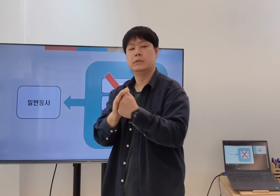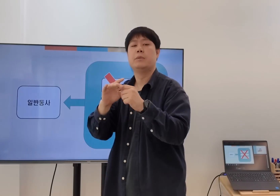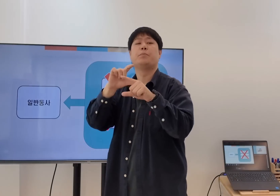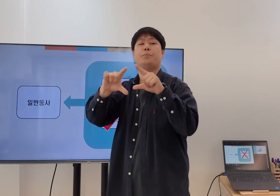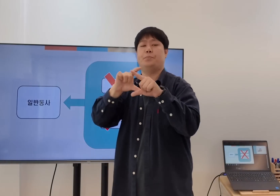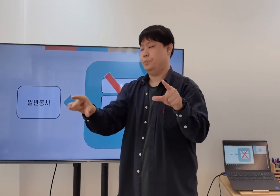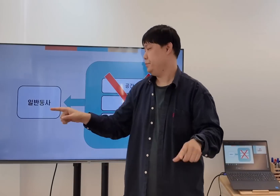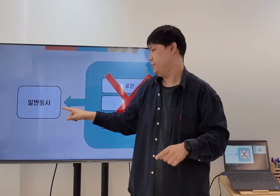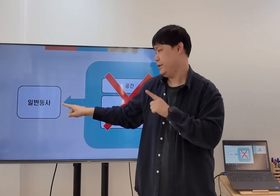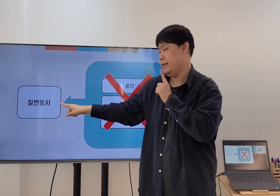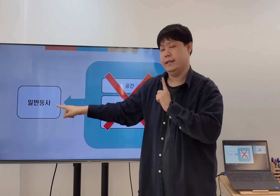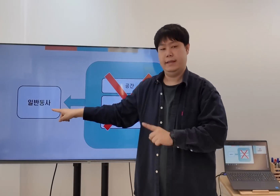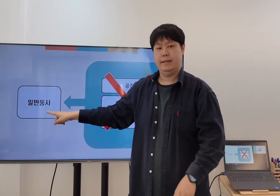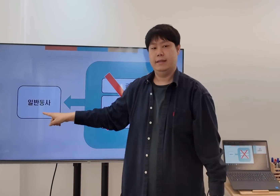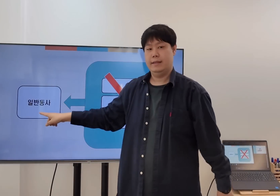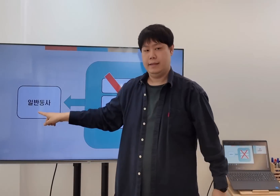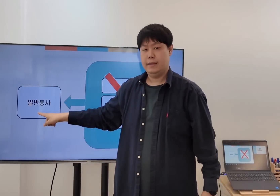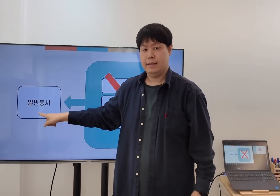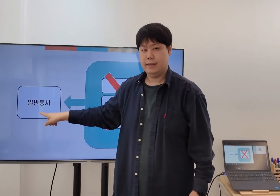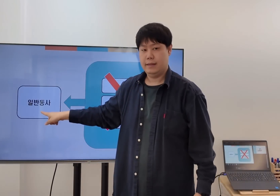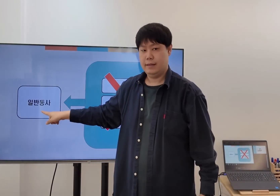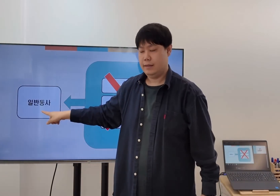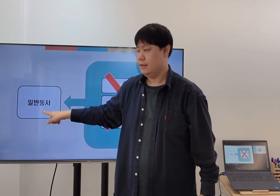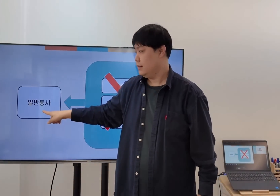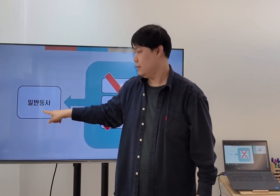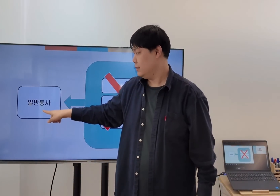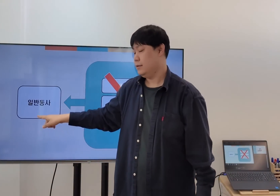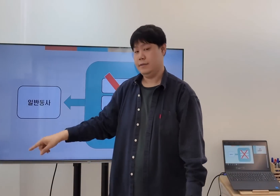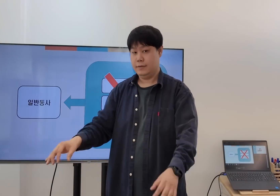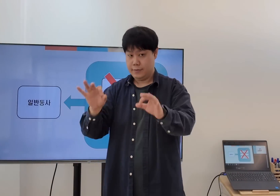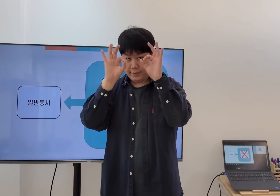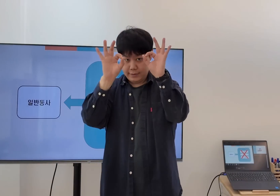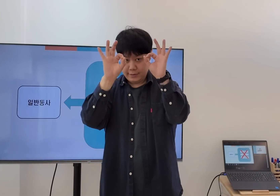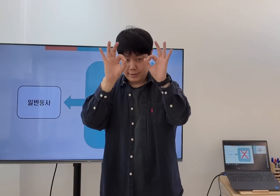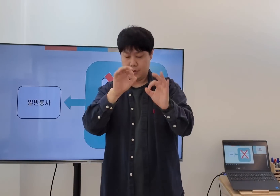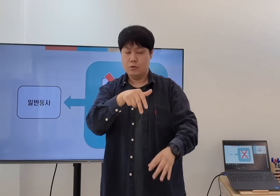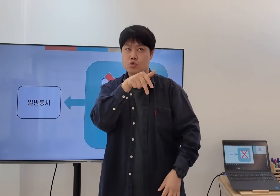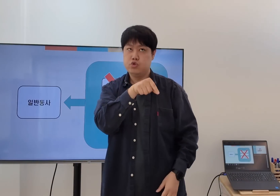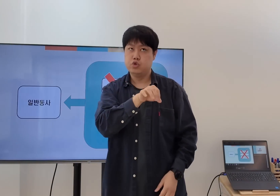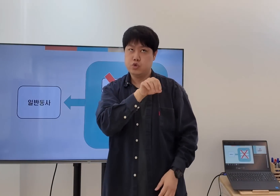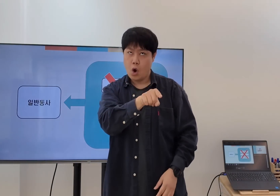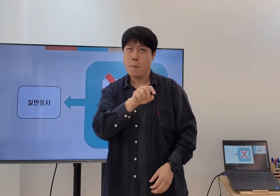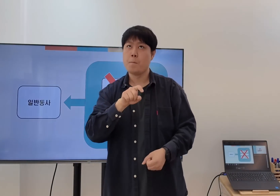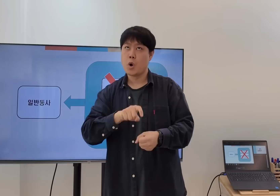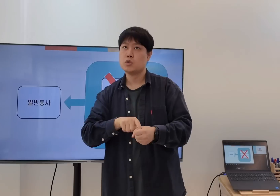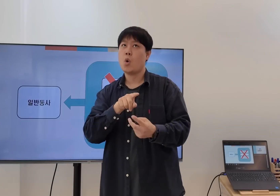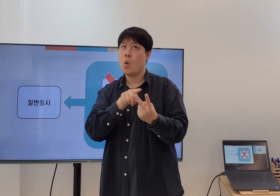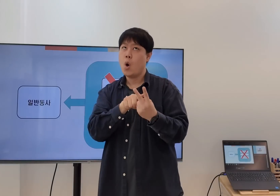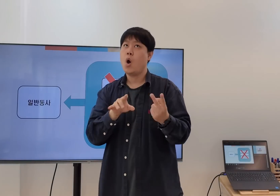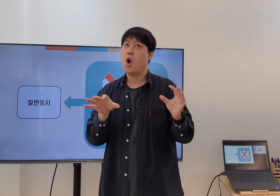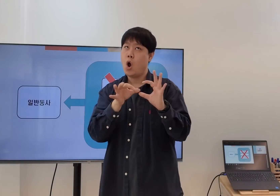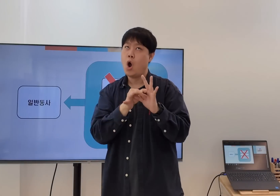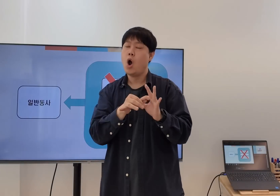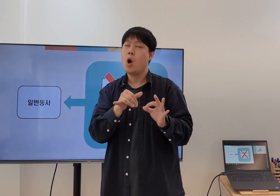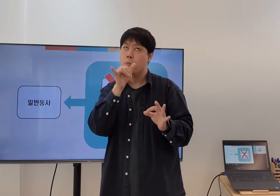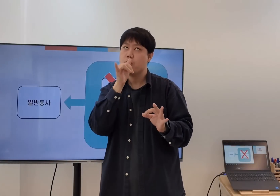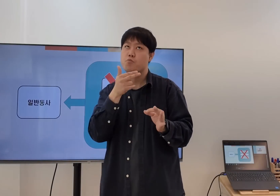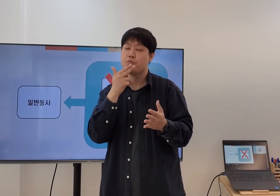So it's a regular verb, okay? Remember, let's use the subject and object carefully to distinguish